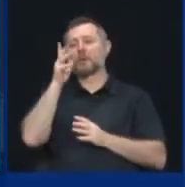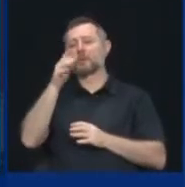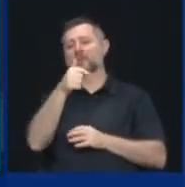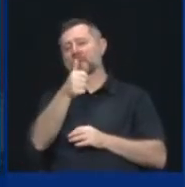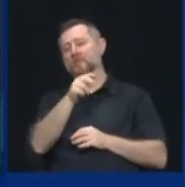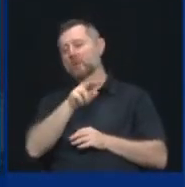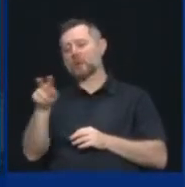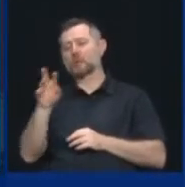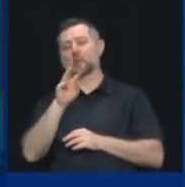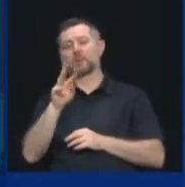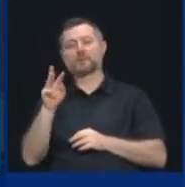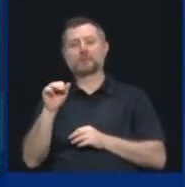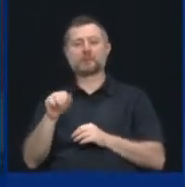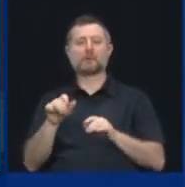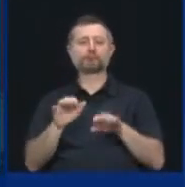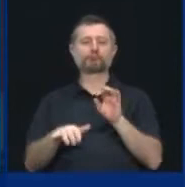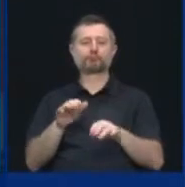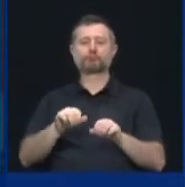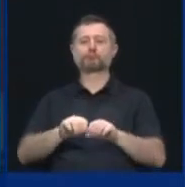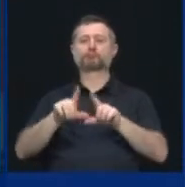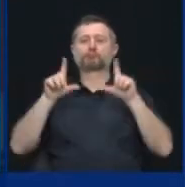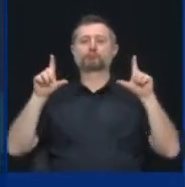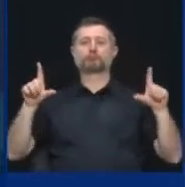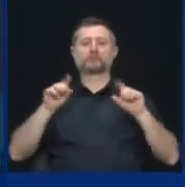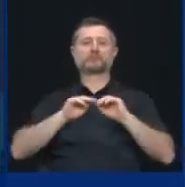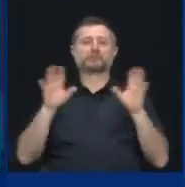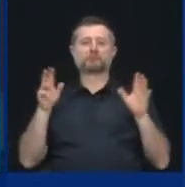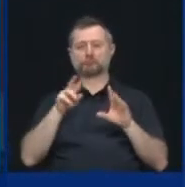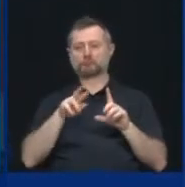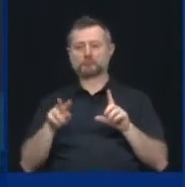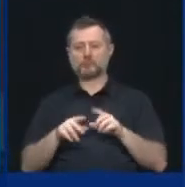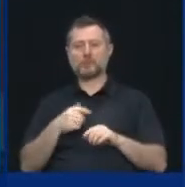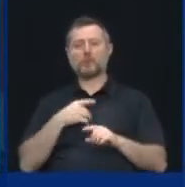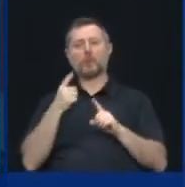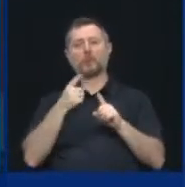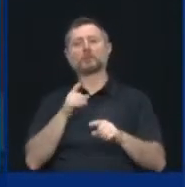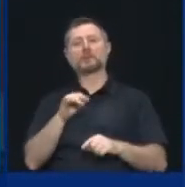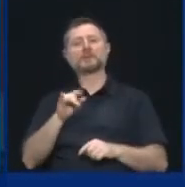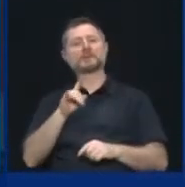THEN YOU HAVE TO LOOK AT ON THE WEBSITE AND WE WILL SKIP THIS CHART.